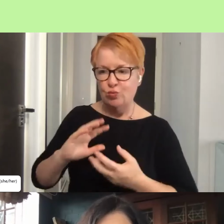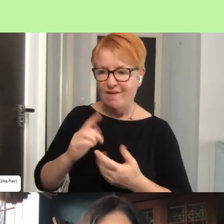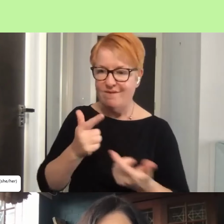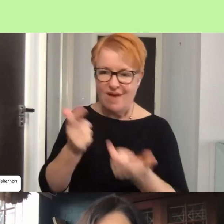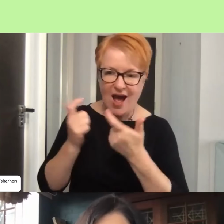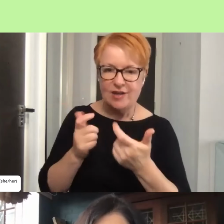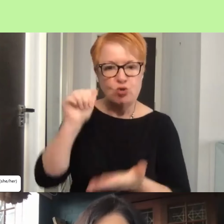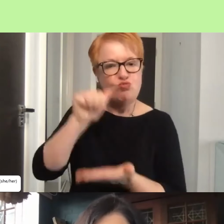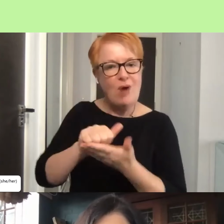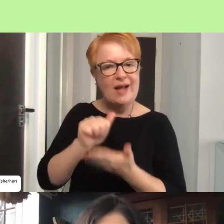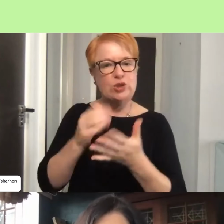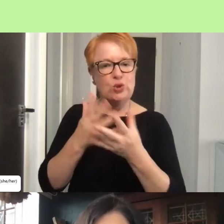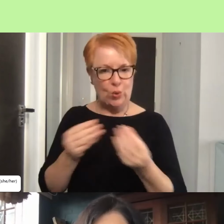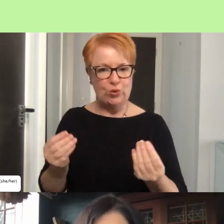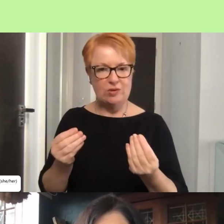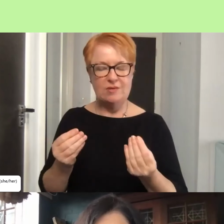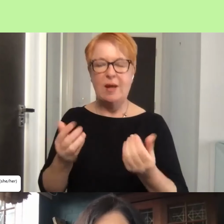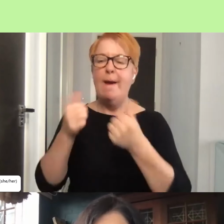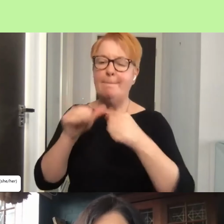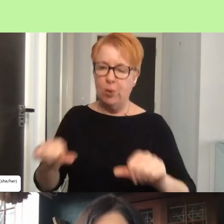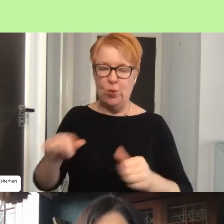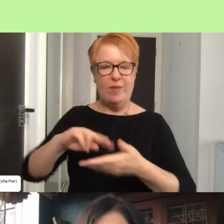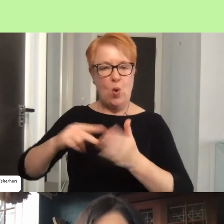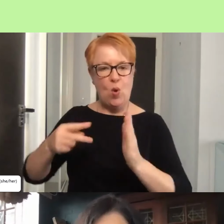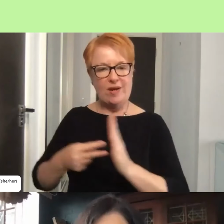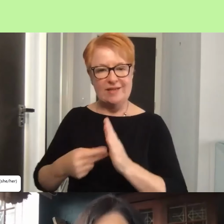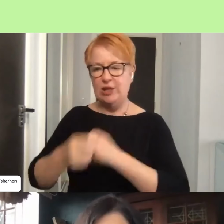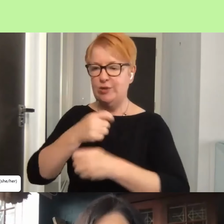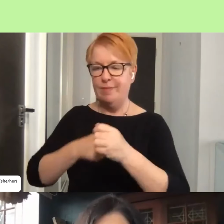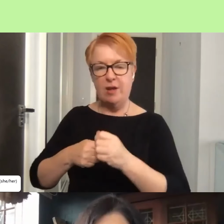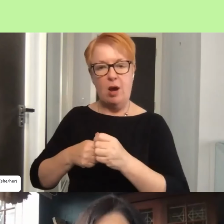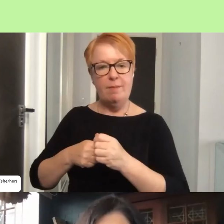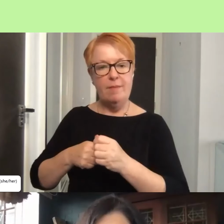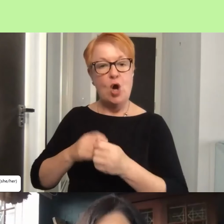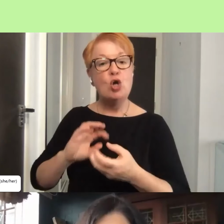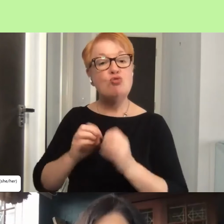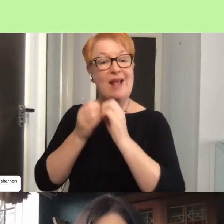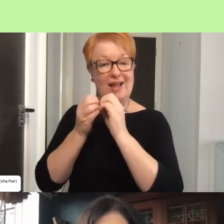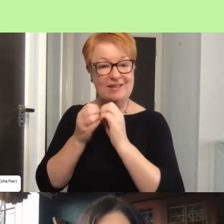Those people are key, and you have to give them the trust and the inspiration to